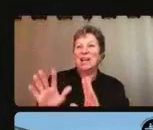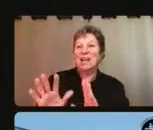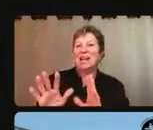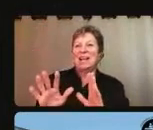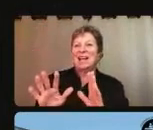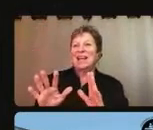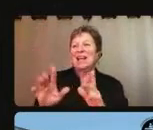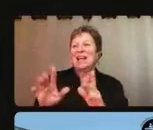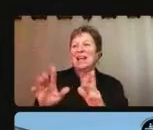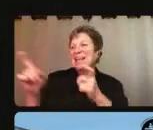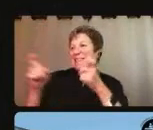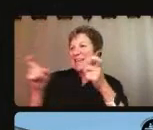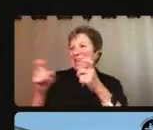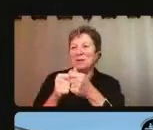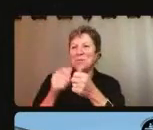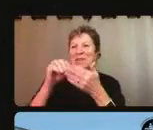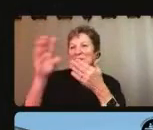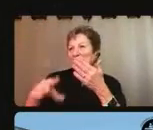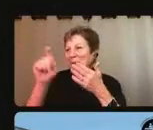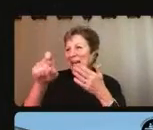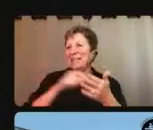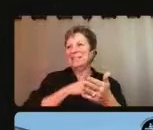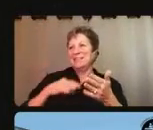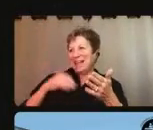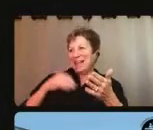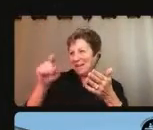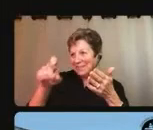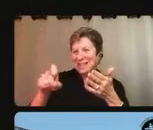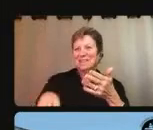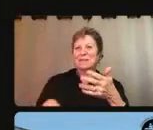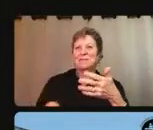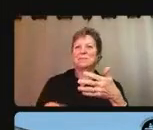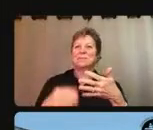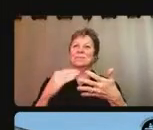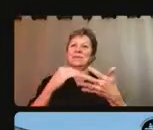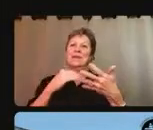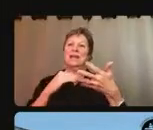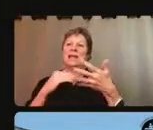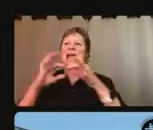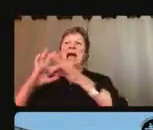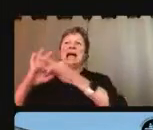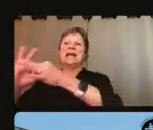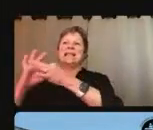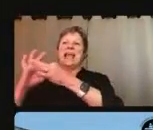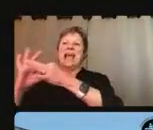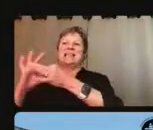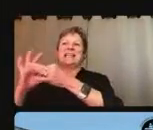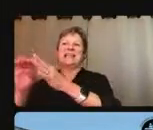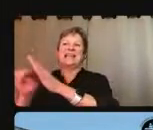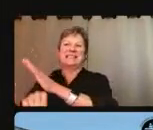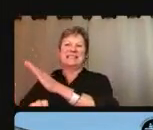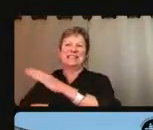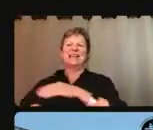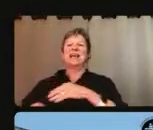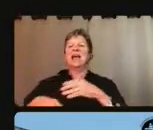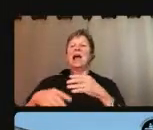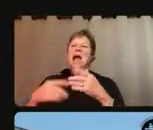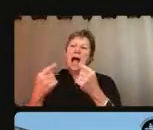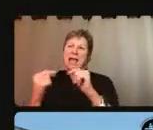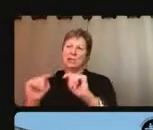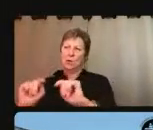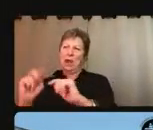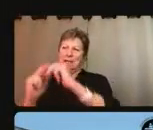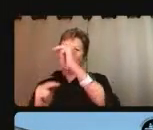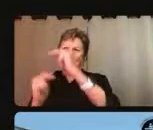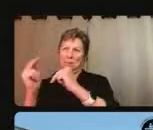A CAMPUS MONITOR HAVING TO DEAL